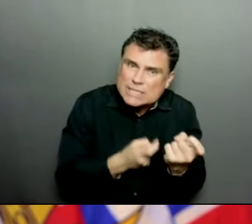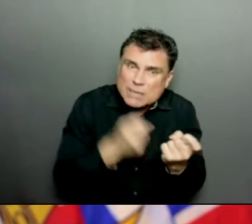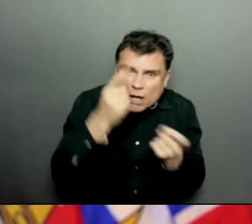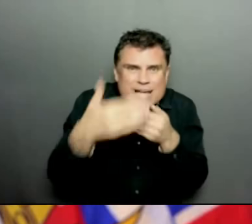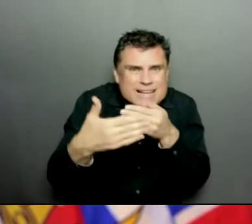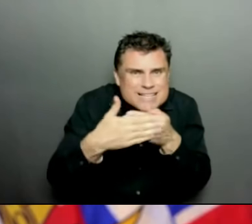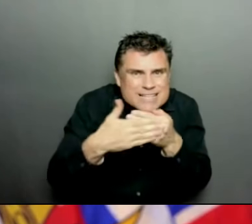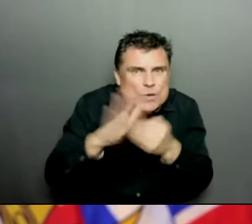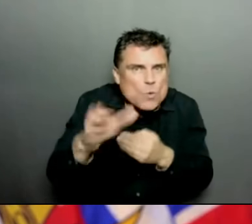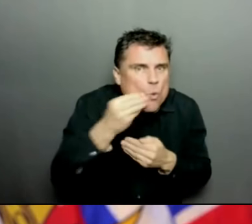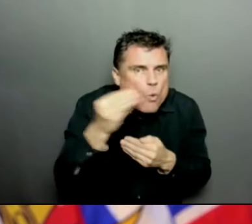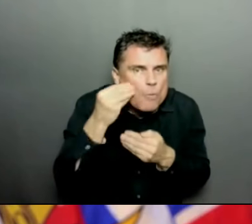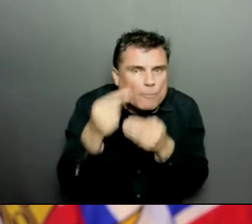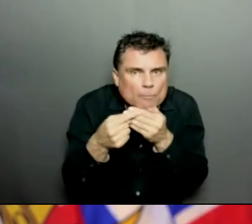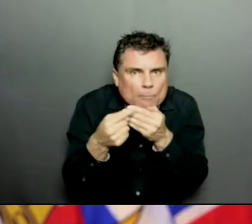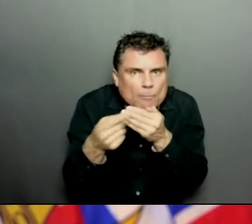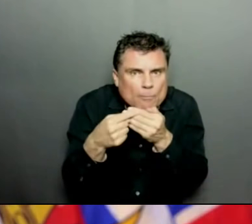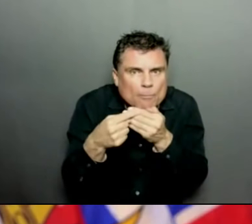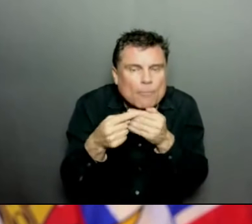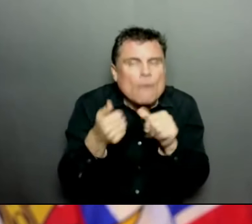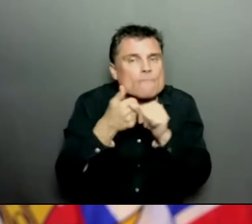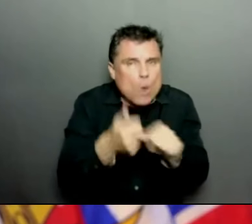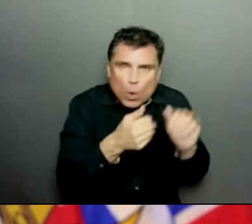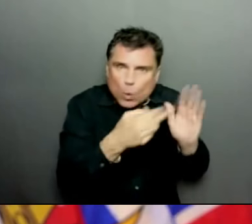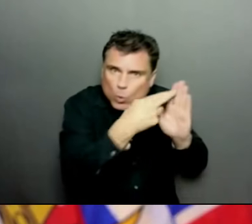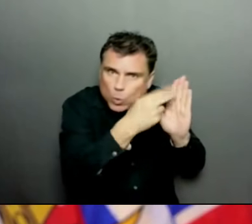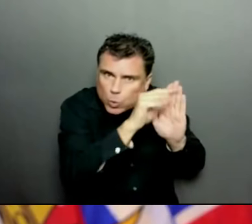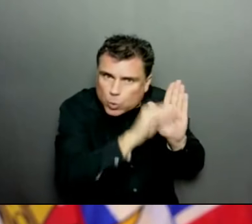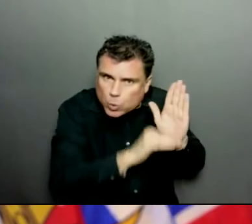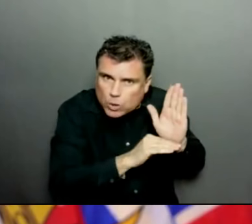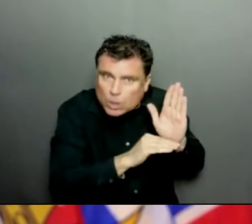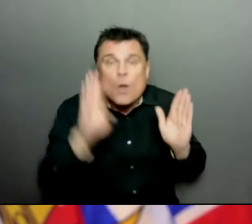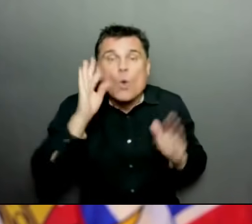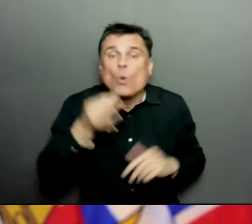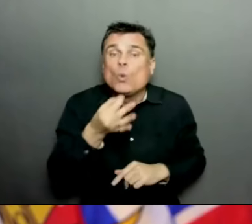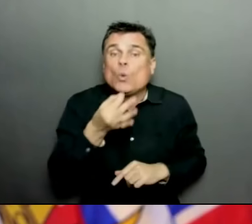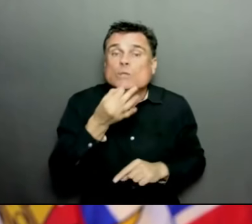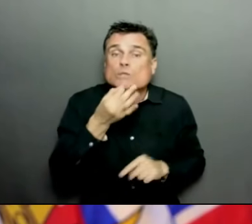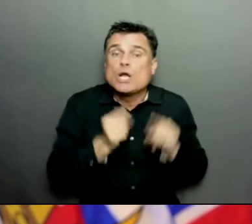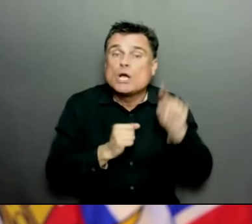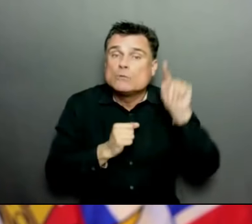place to try and prevent the gatherings that happened around ski hills and many ski hills